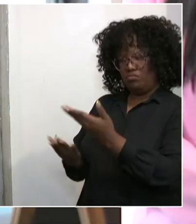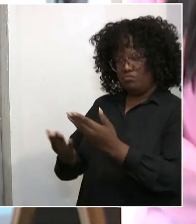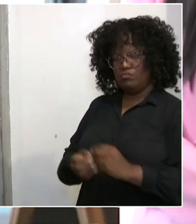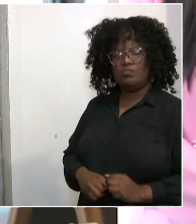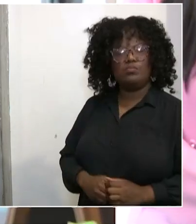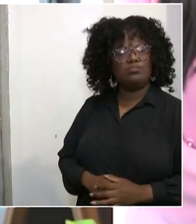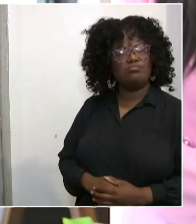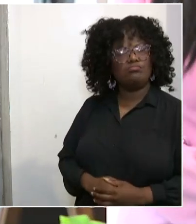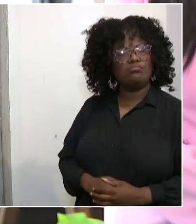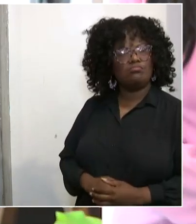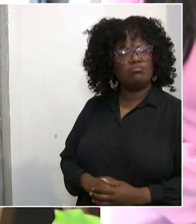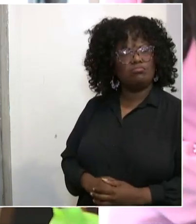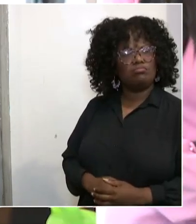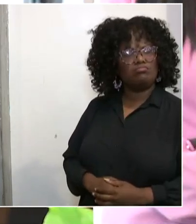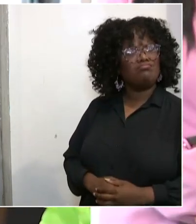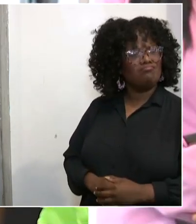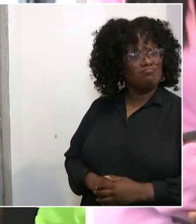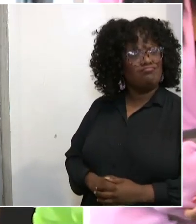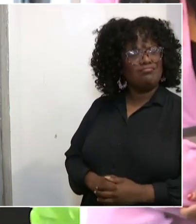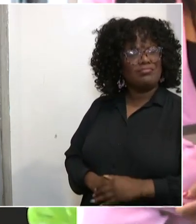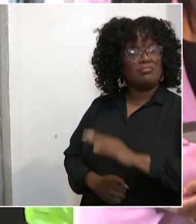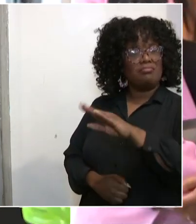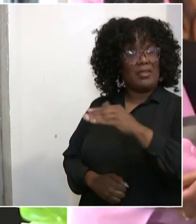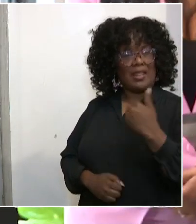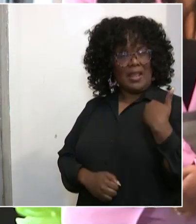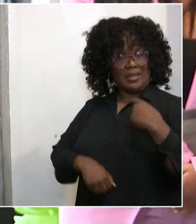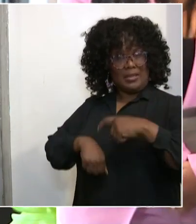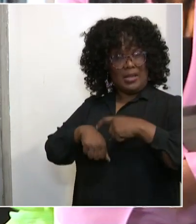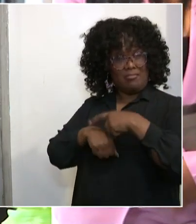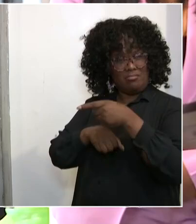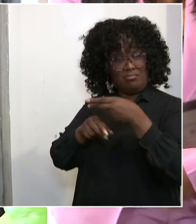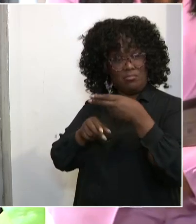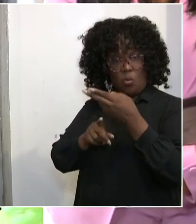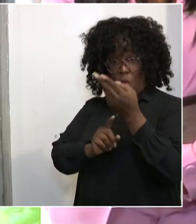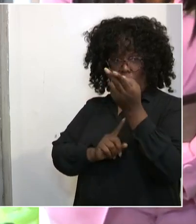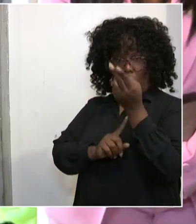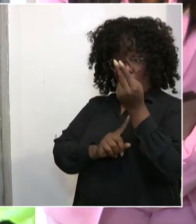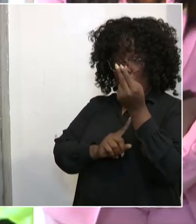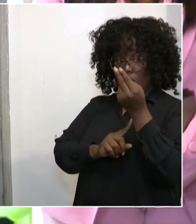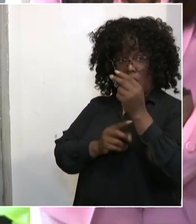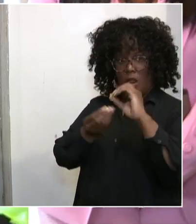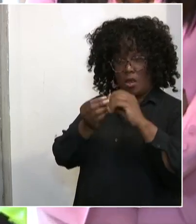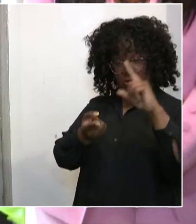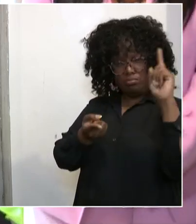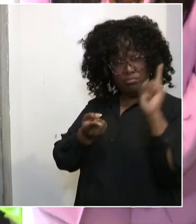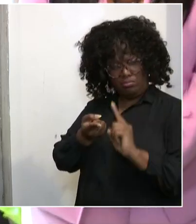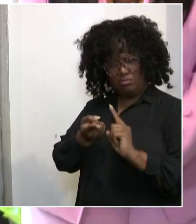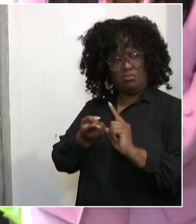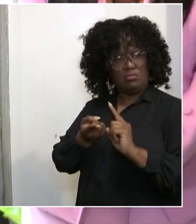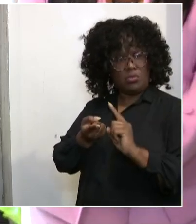the hotel numbers were down lower than you expected for Pride, um, weekend. Have you seen those come up at all? I know you said probably closer,